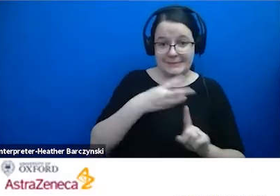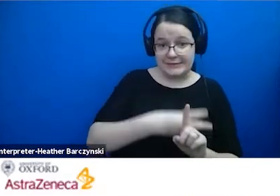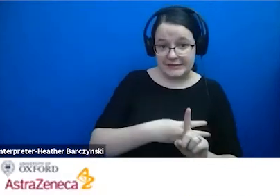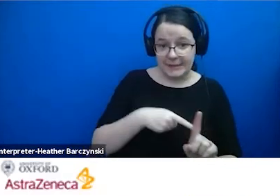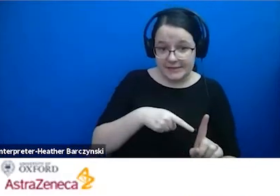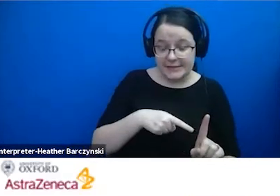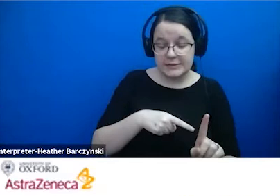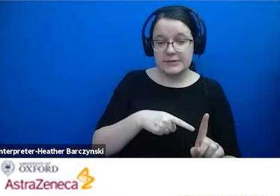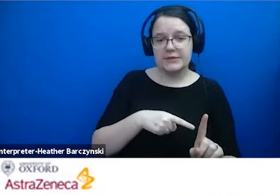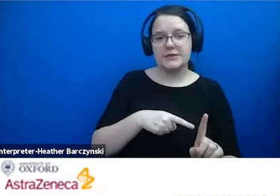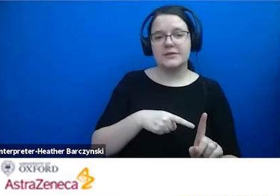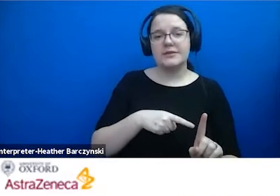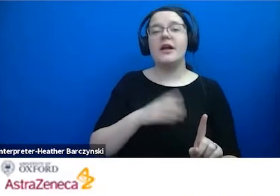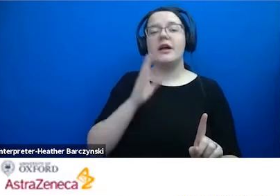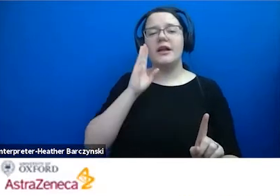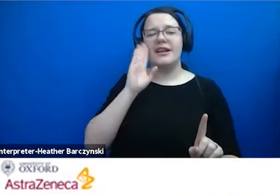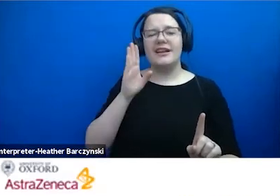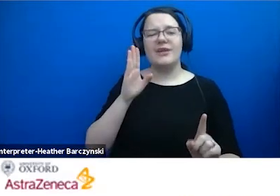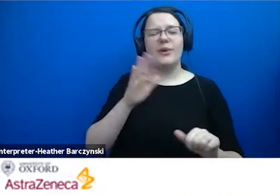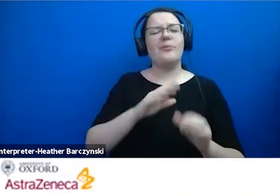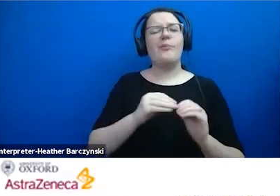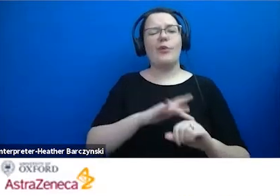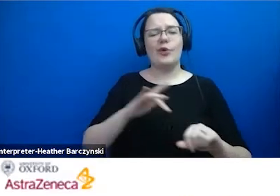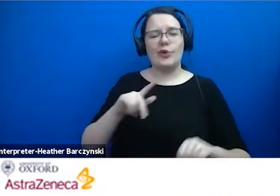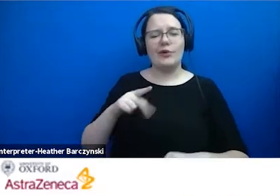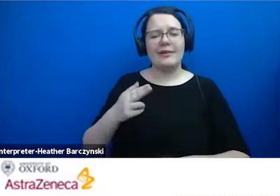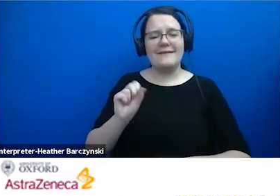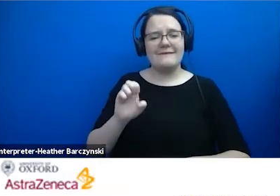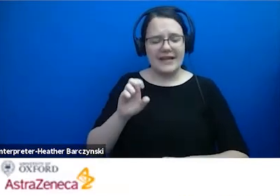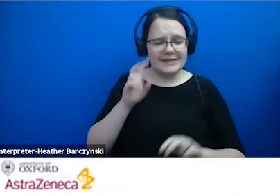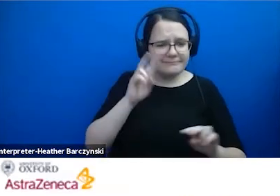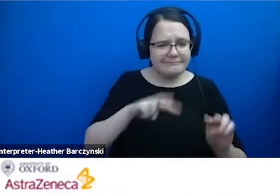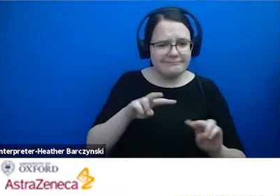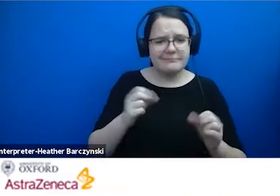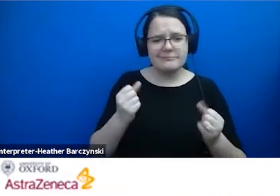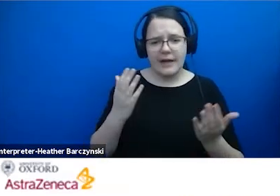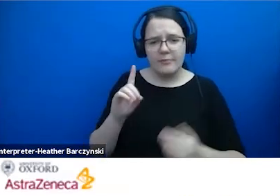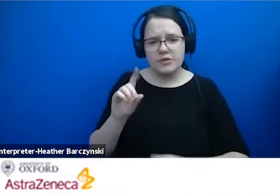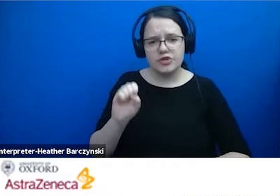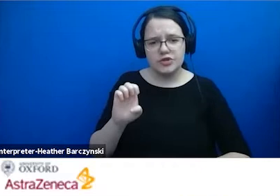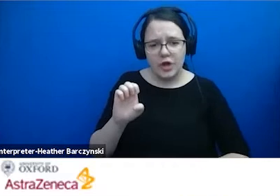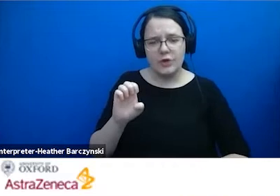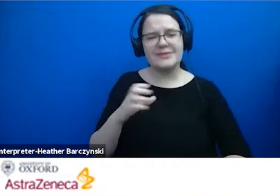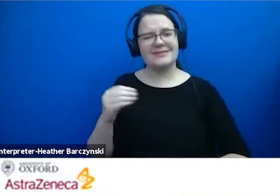be early earlier phase studies with dose finding and age de-escalation what that is a quick way of